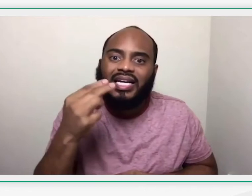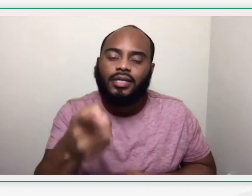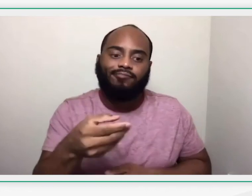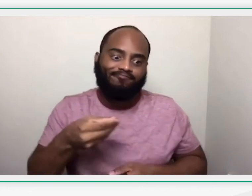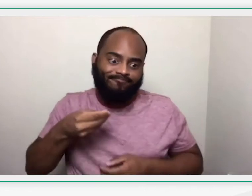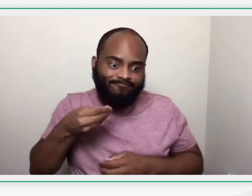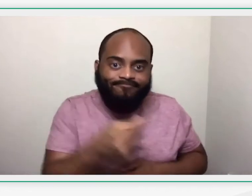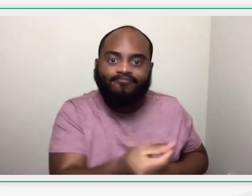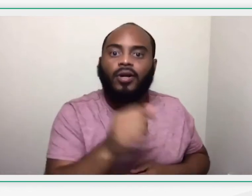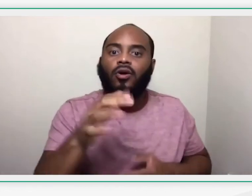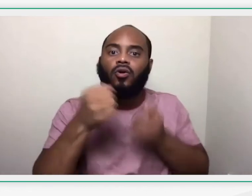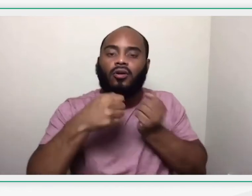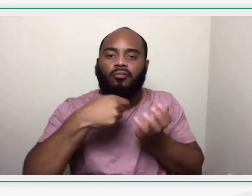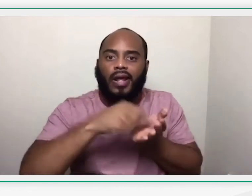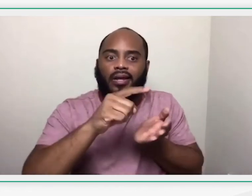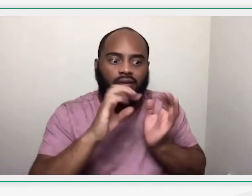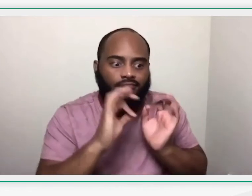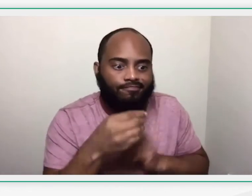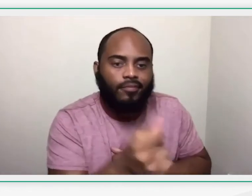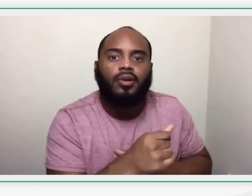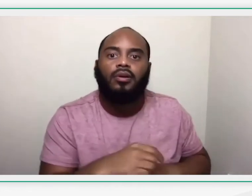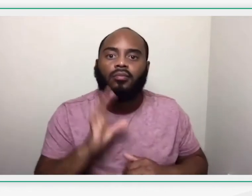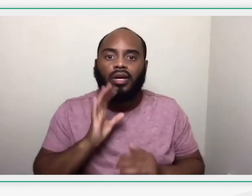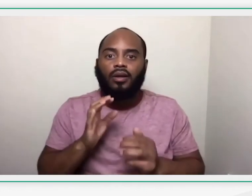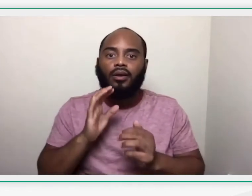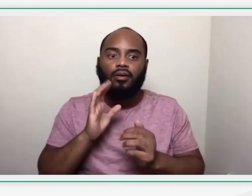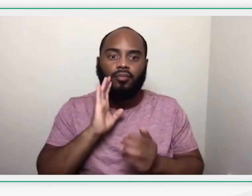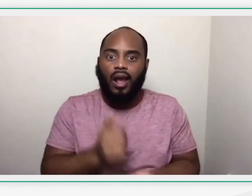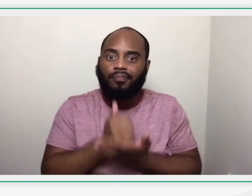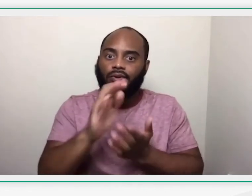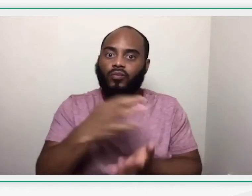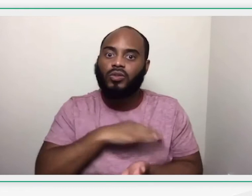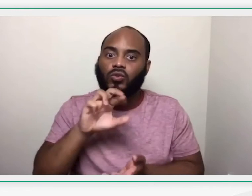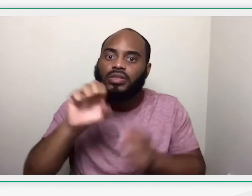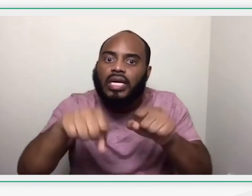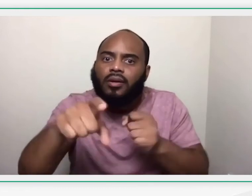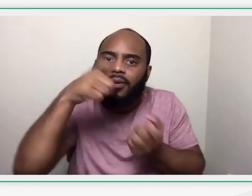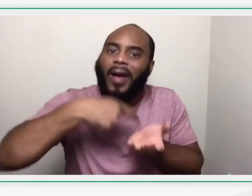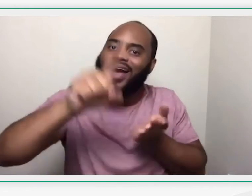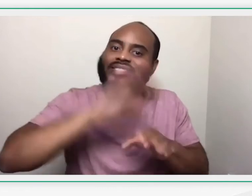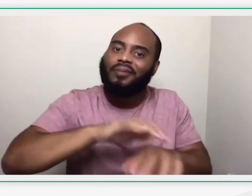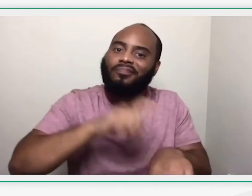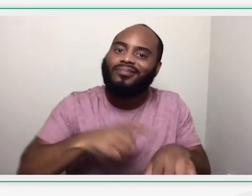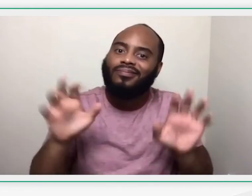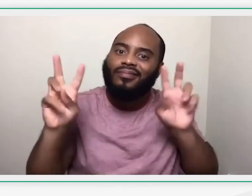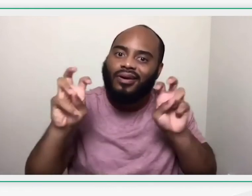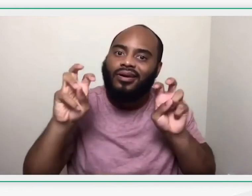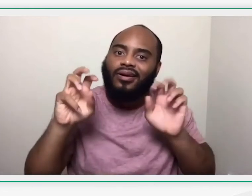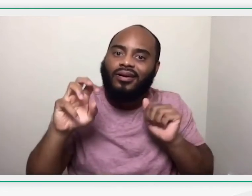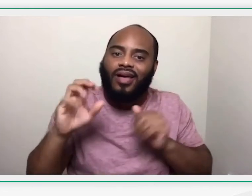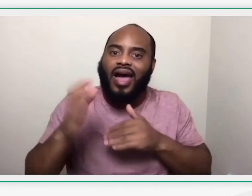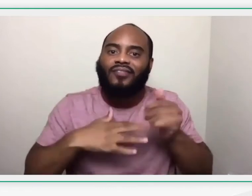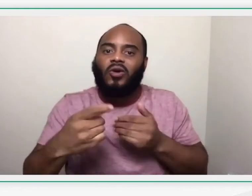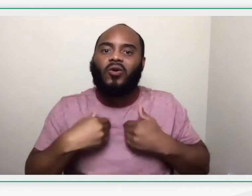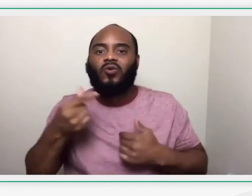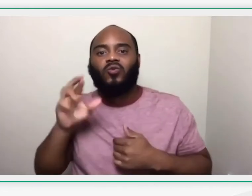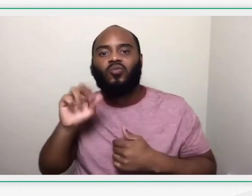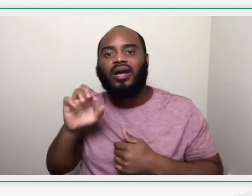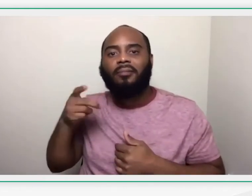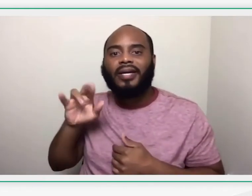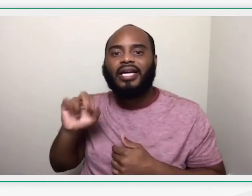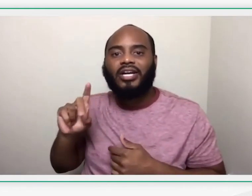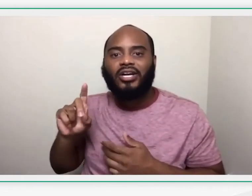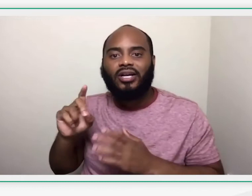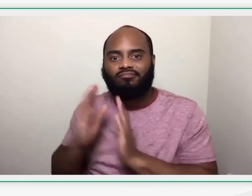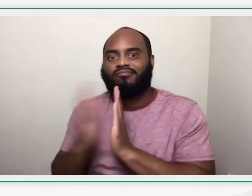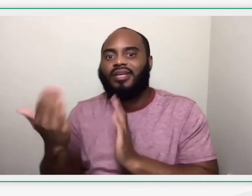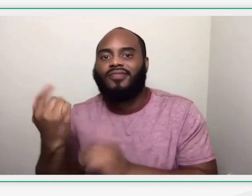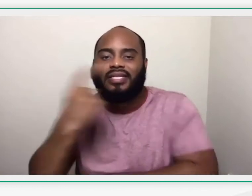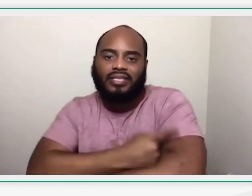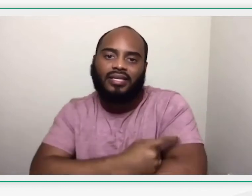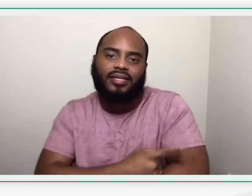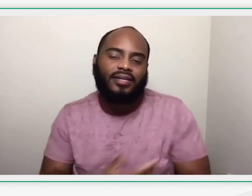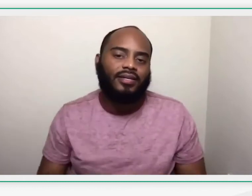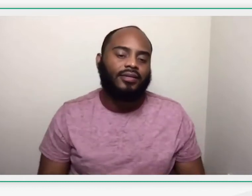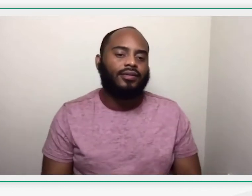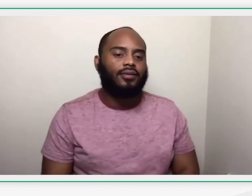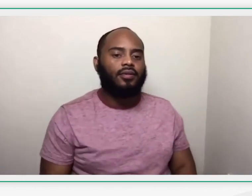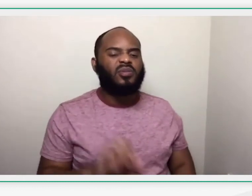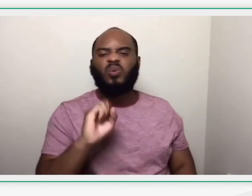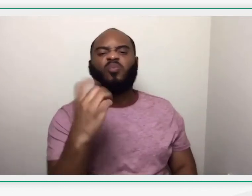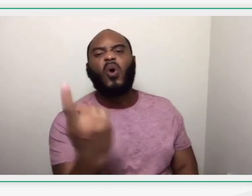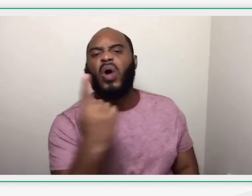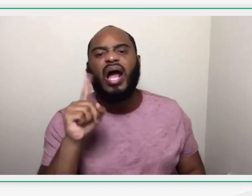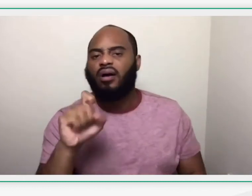So, let's say you're on your 14th day, and you come in and make your payment, that will help your credit score because it will indicate that you have made your payment on time, thanks to that grace period.